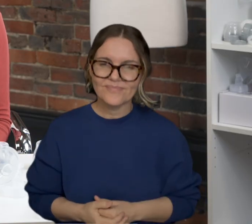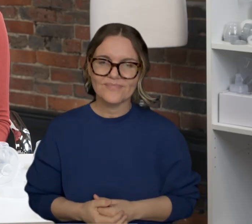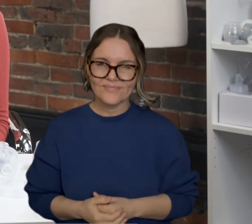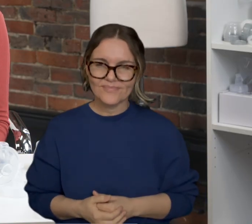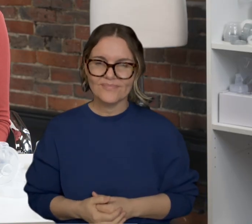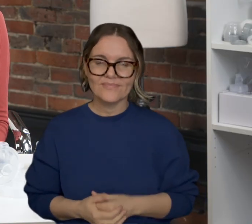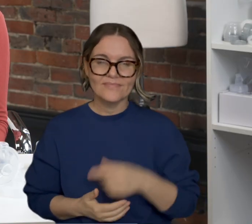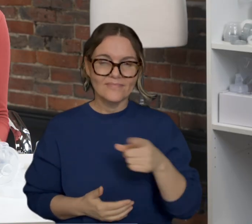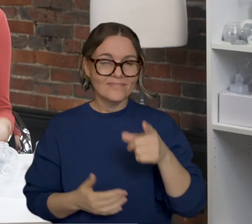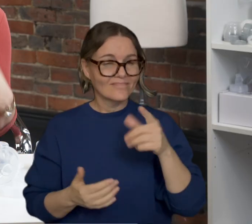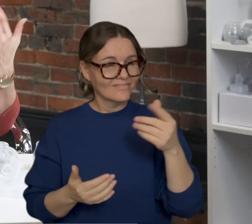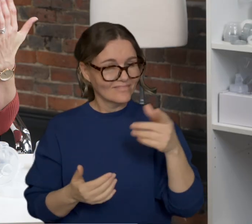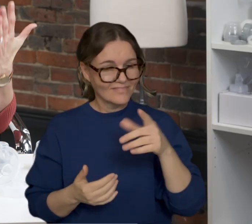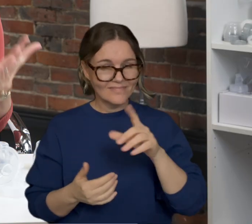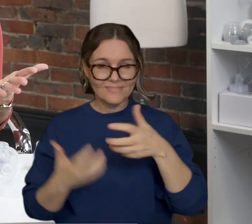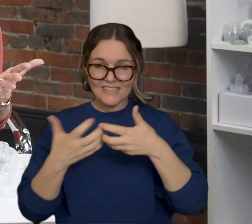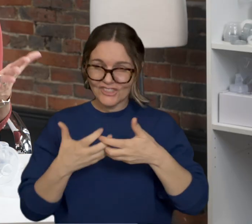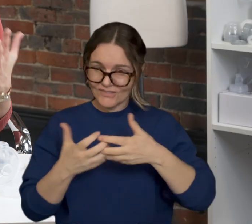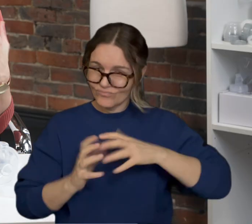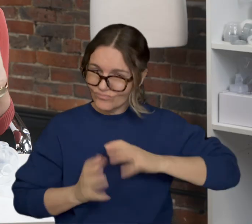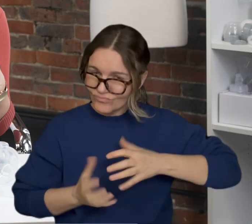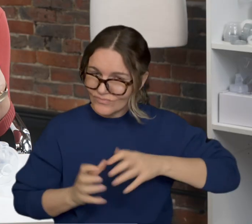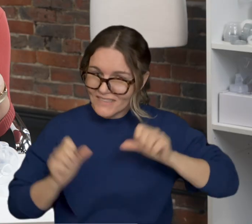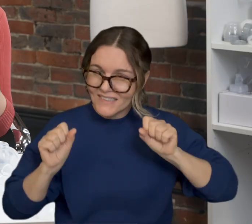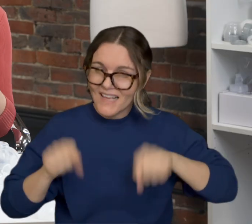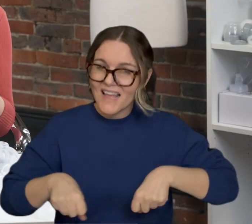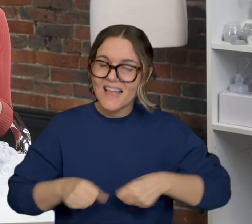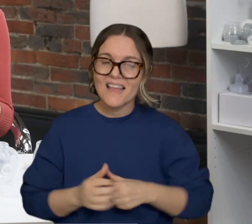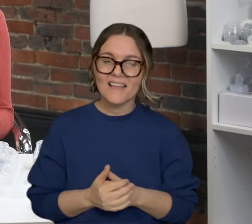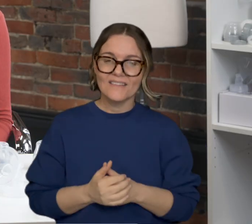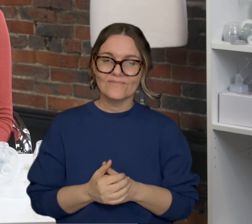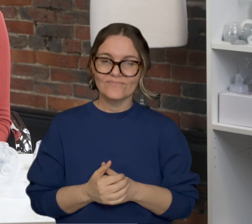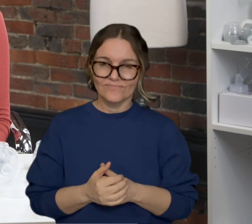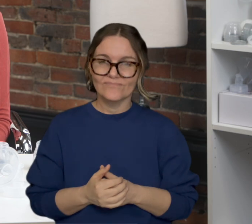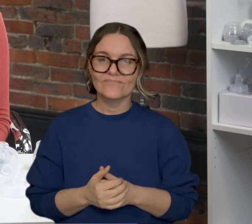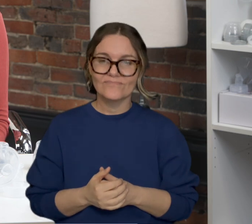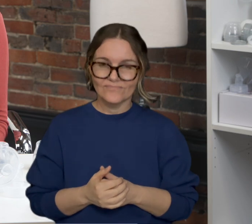the manufacturer guidelines for how much water and how long and to see if it has a dry cycle or not